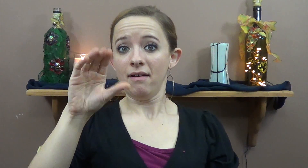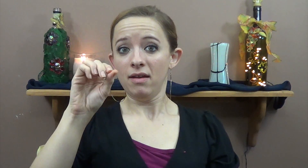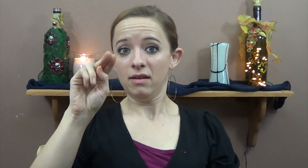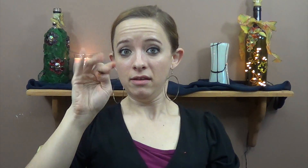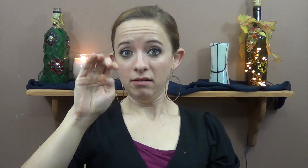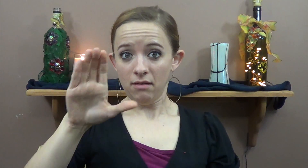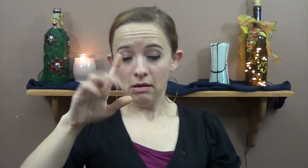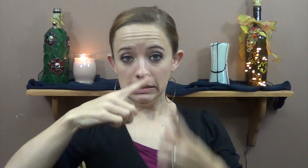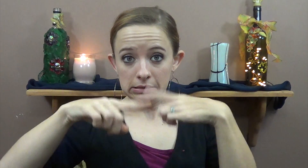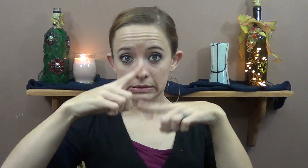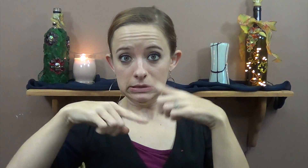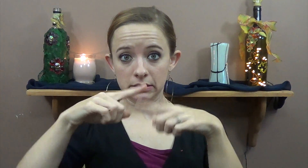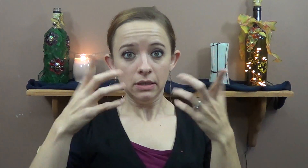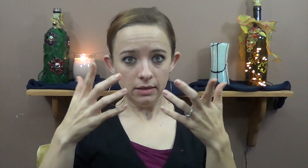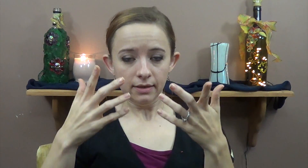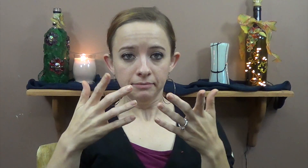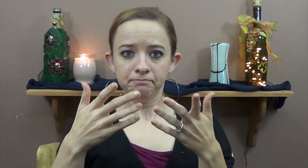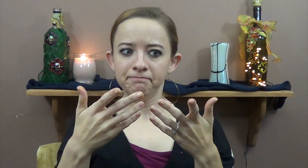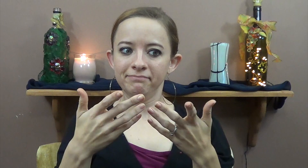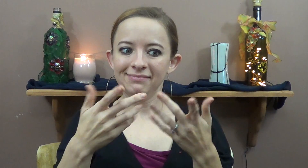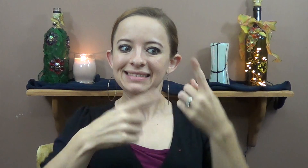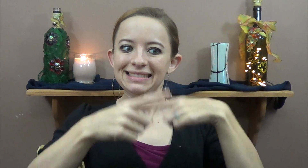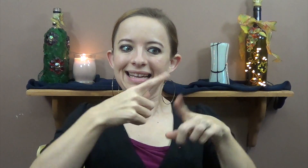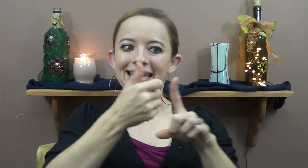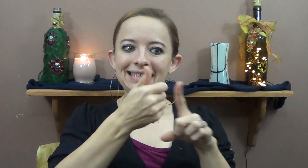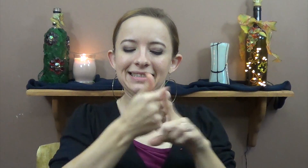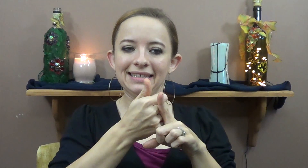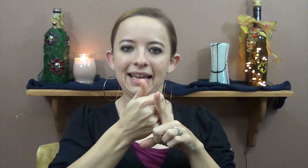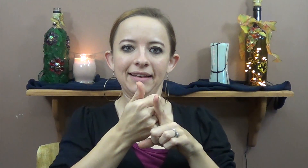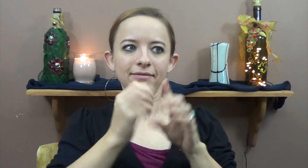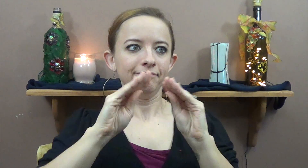comparing that to iconic signs. Iconic